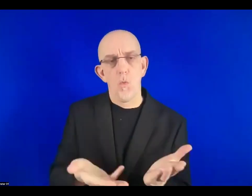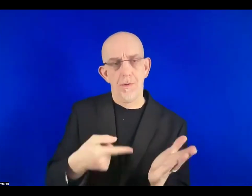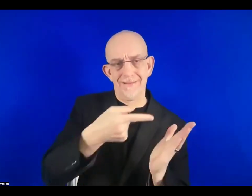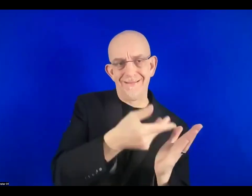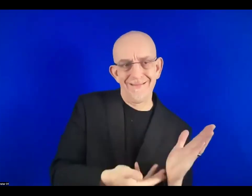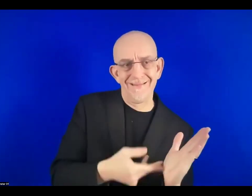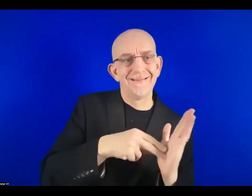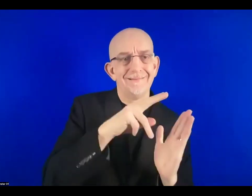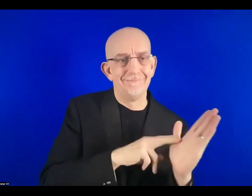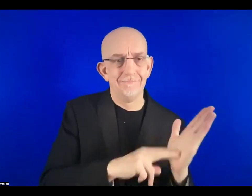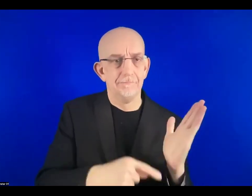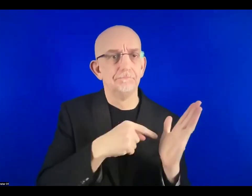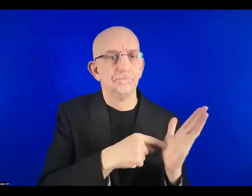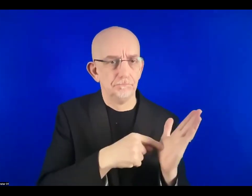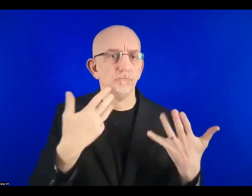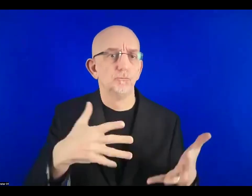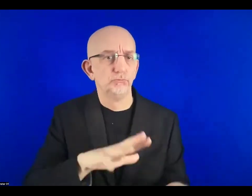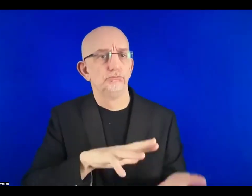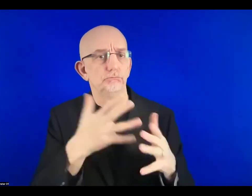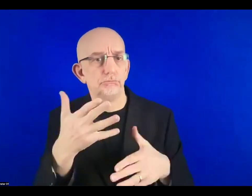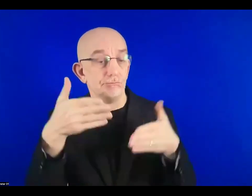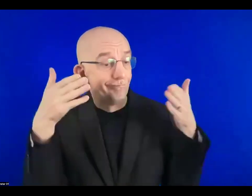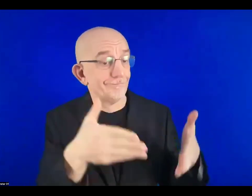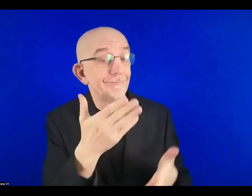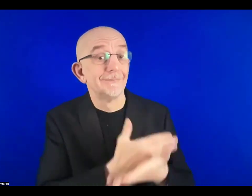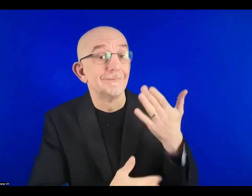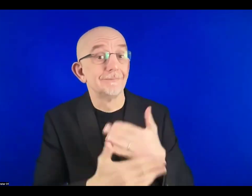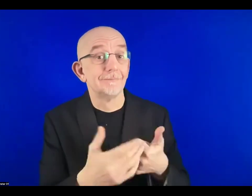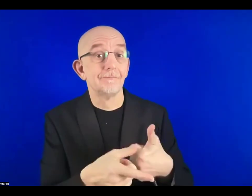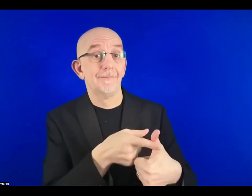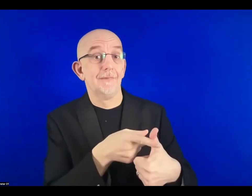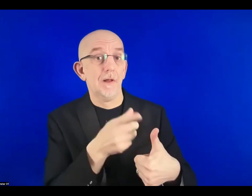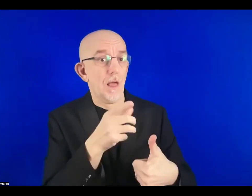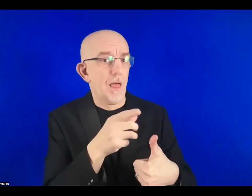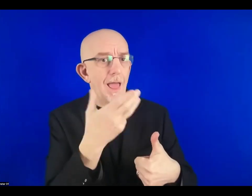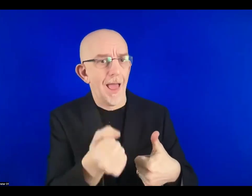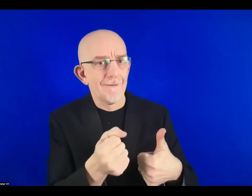rights law in general, and we can see this best when we compare it to other human